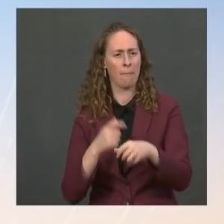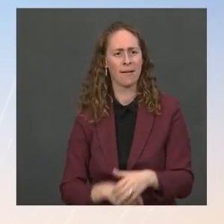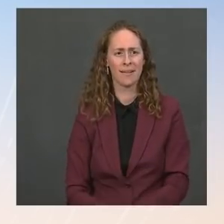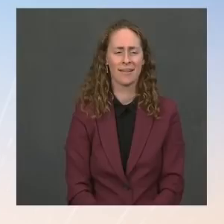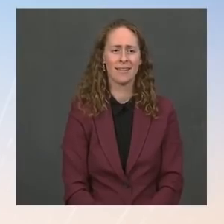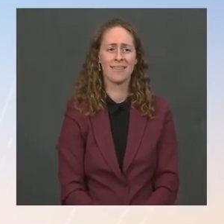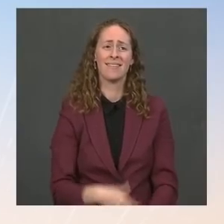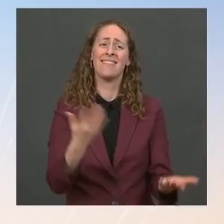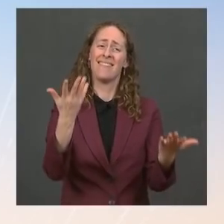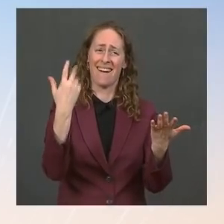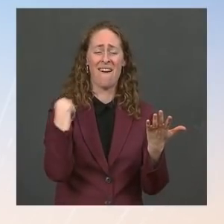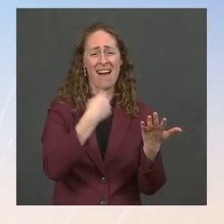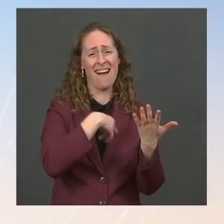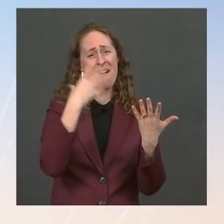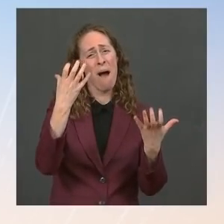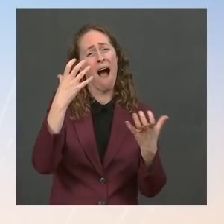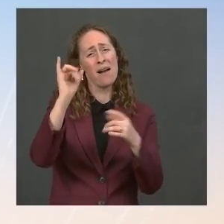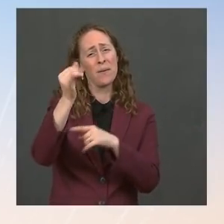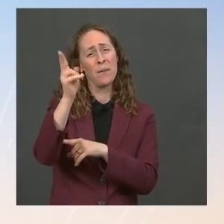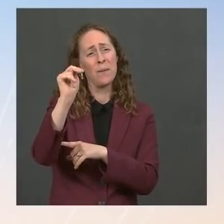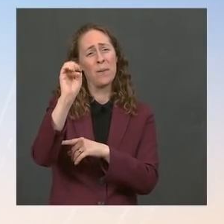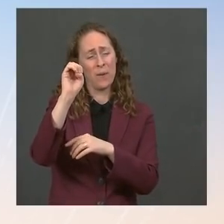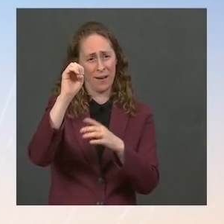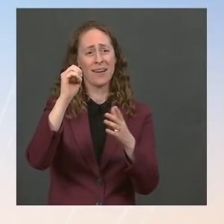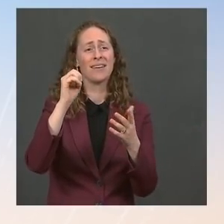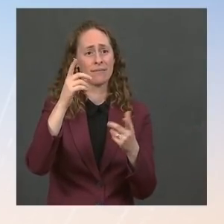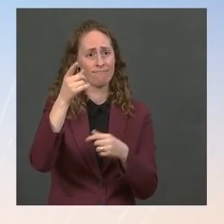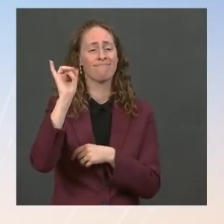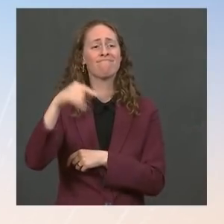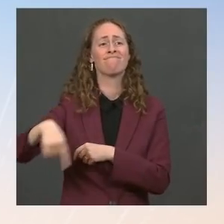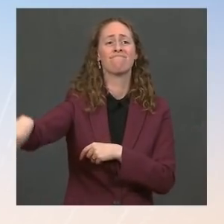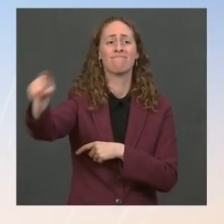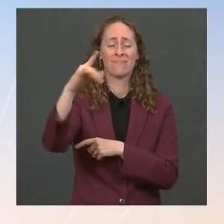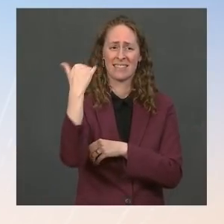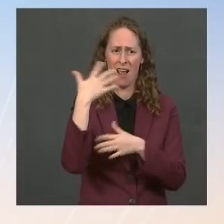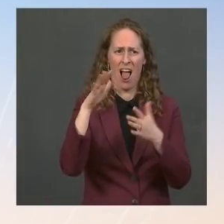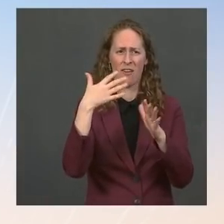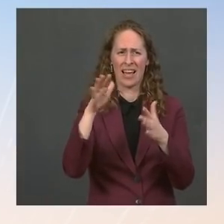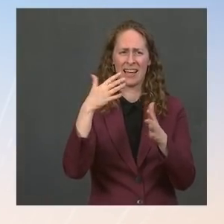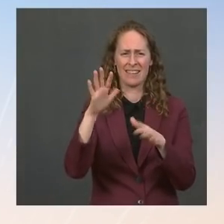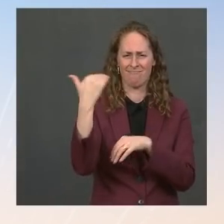when the President had his first foreign trip or earlier this summer. This is when the process concluded.